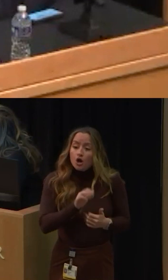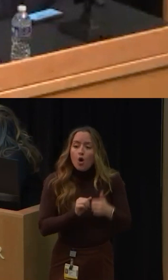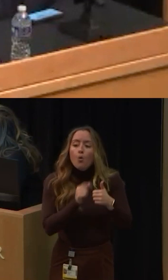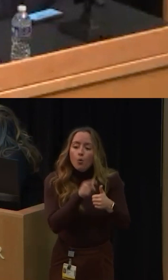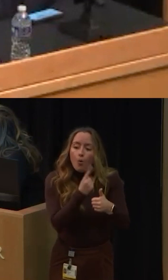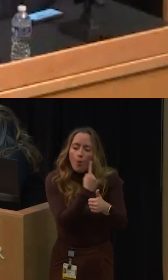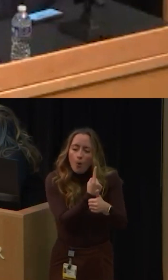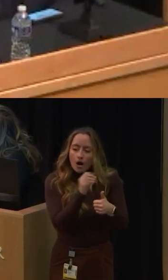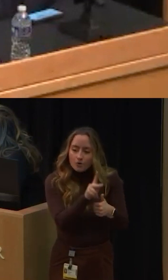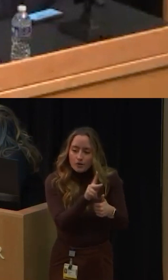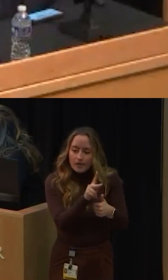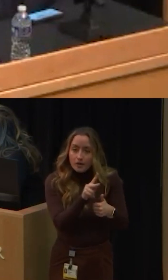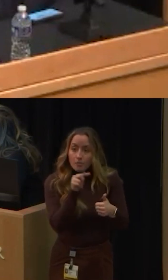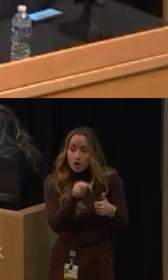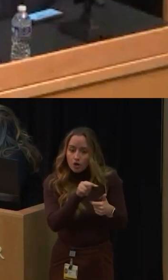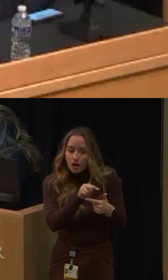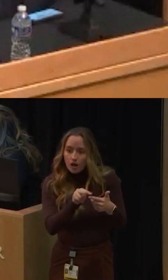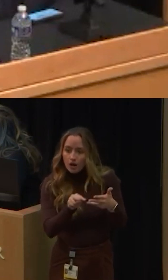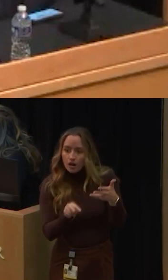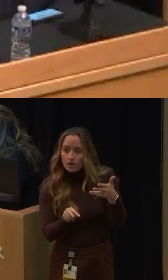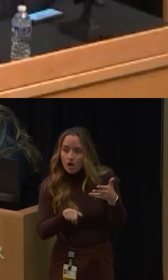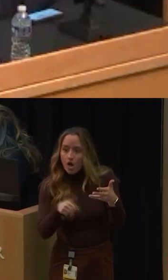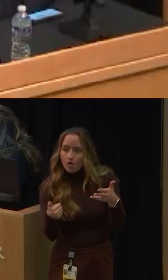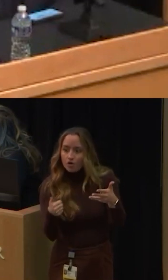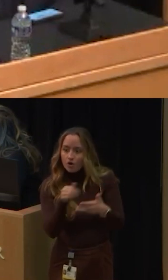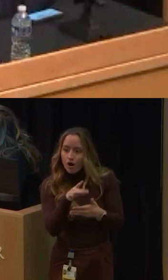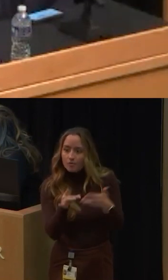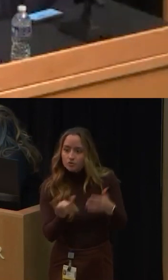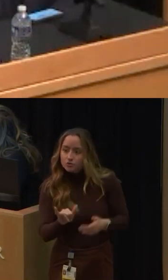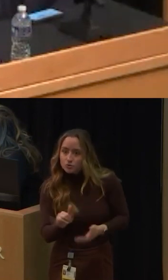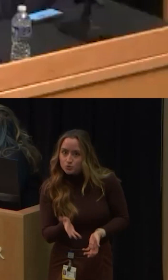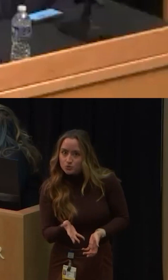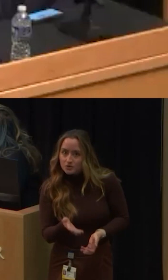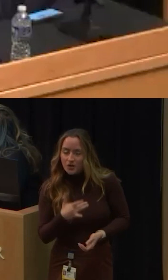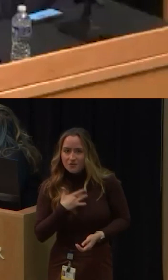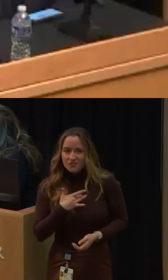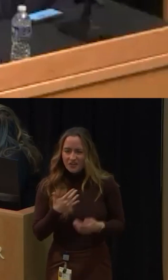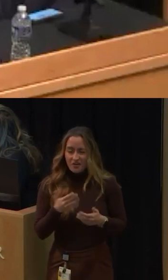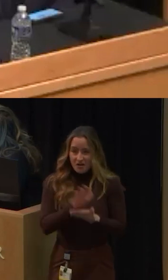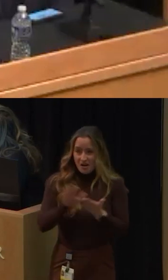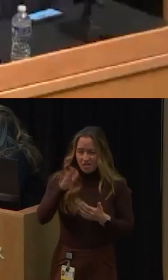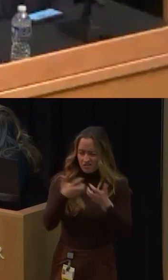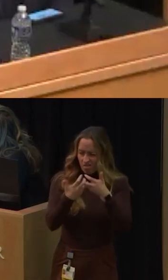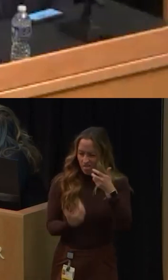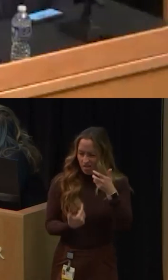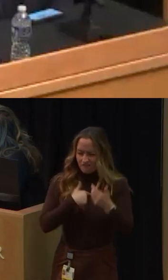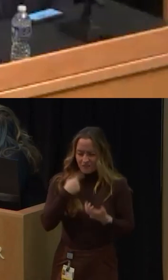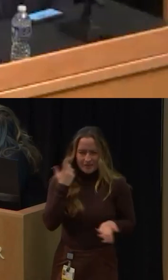but if it doesn't make sense to you, if you don't feel like this is exactly what you should be doing,